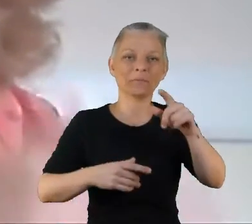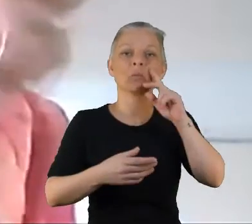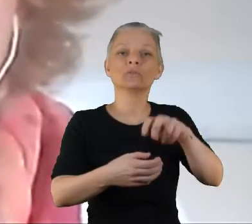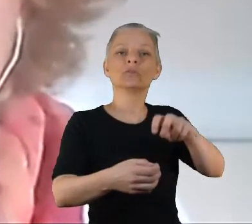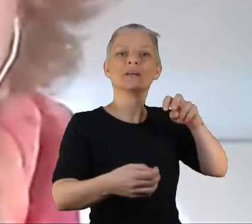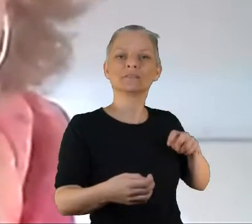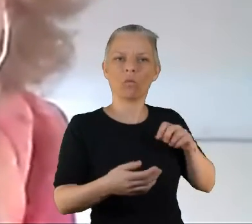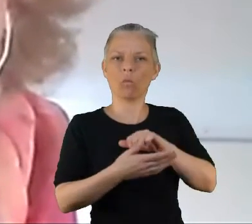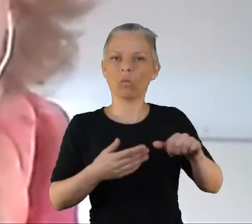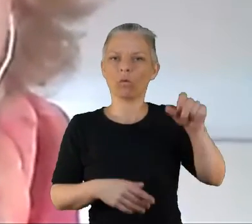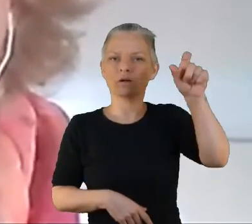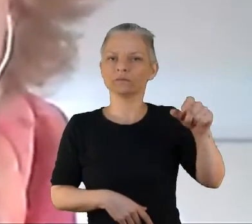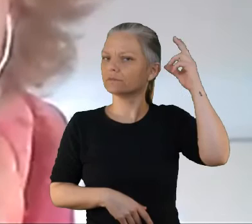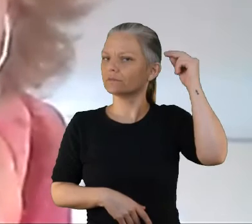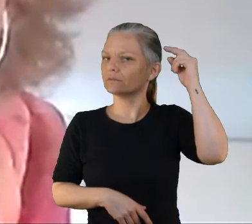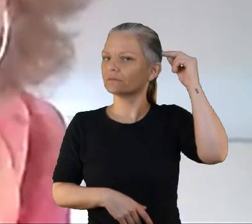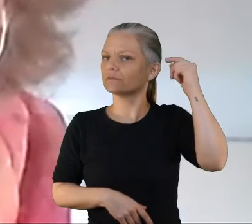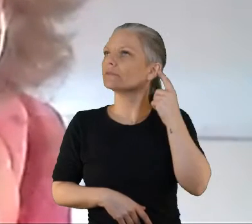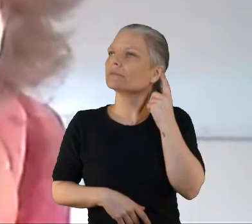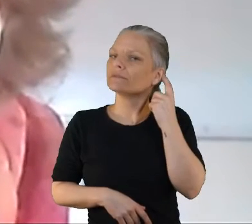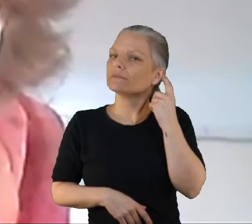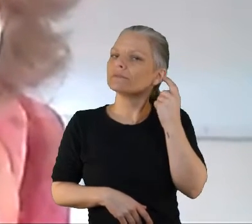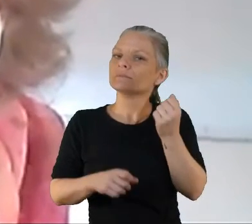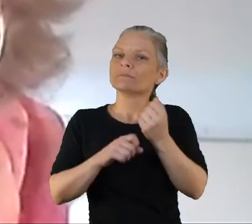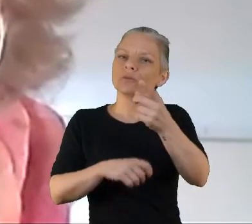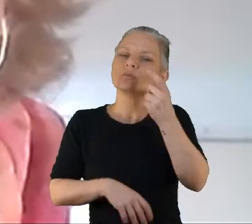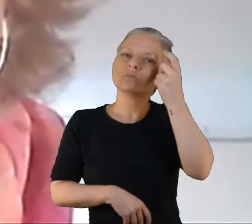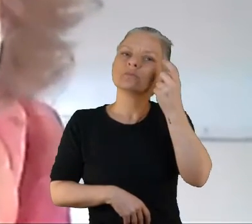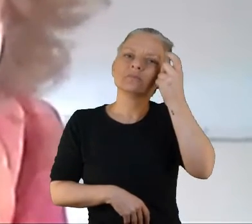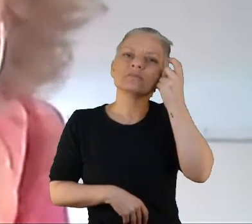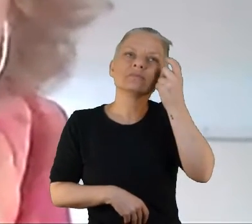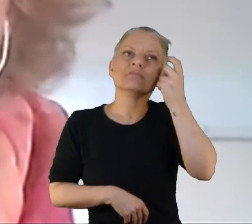always a check out that everybody’s voice is heard, to share something, ‘what’s something